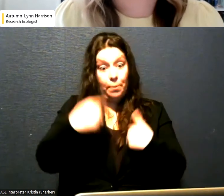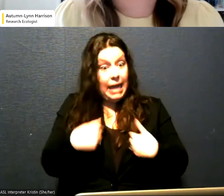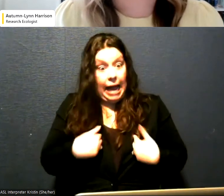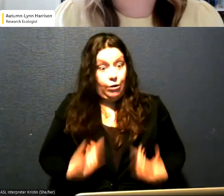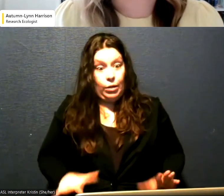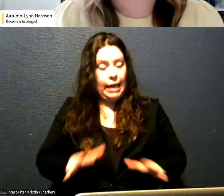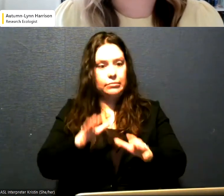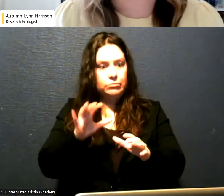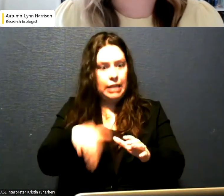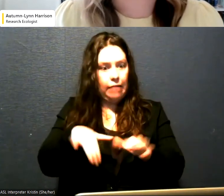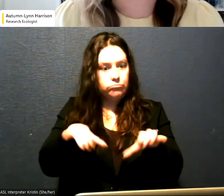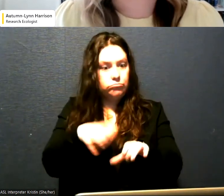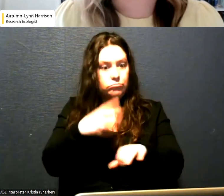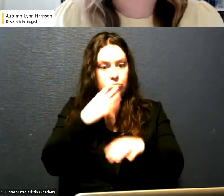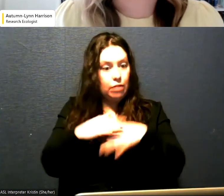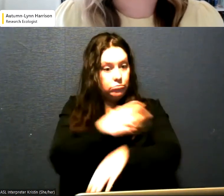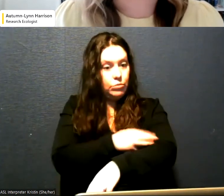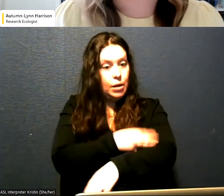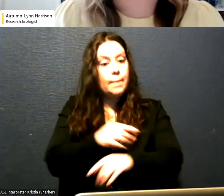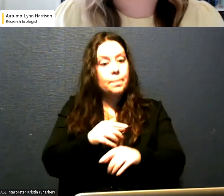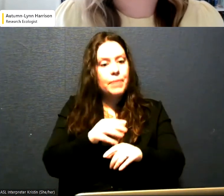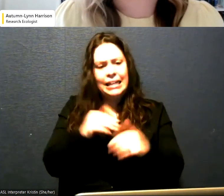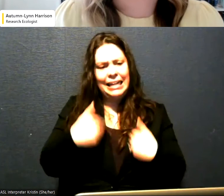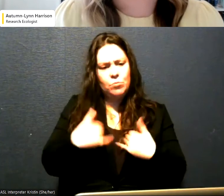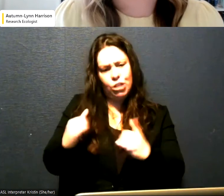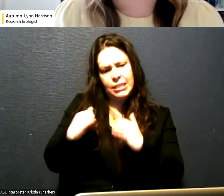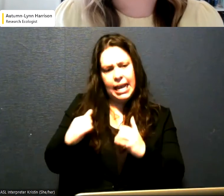um and neither do the animals but, so it could be something that's stressful but we work and